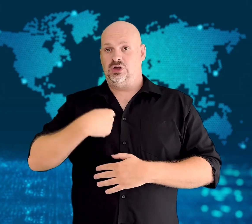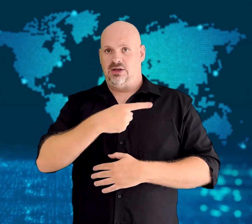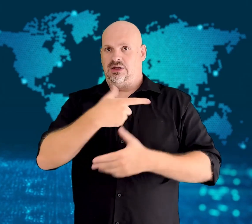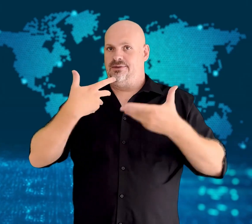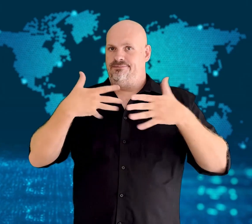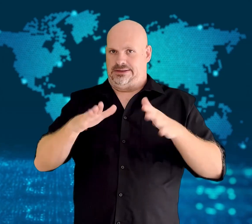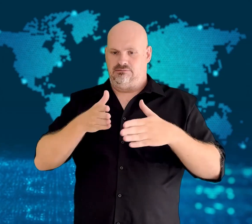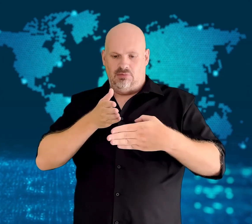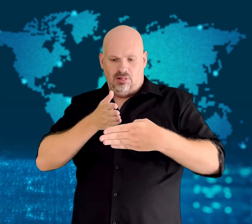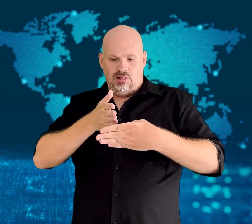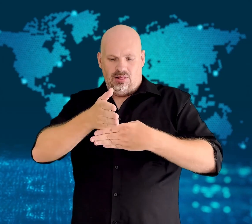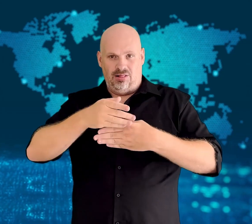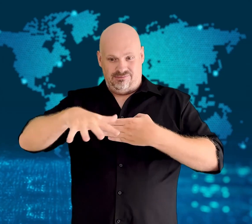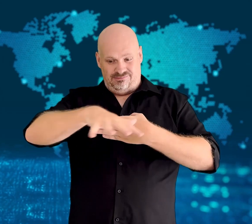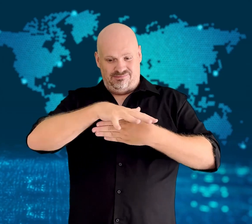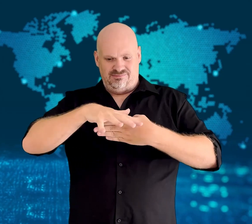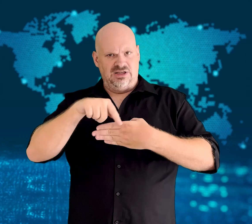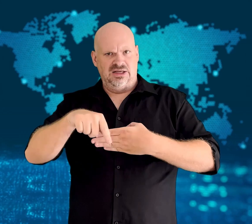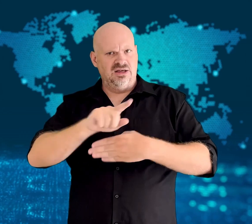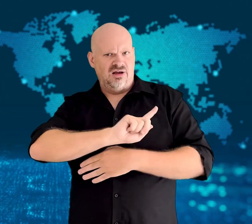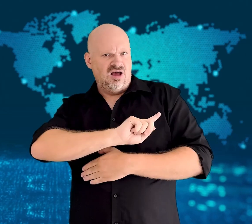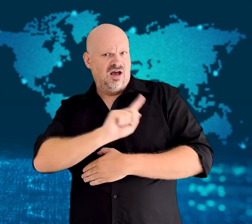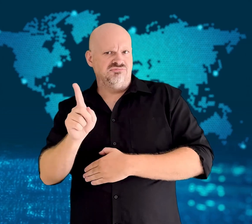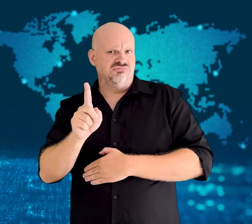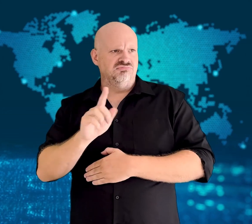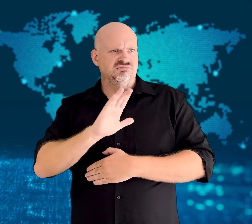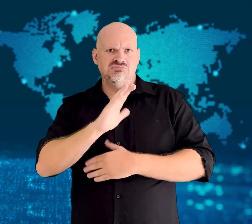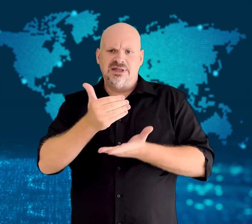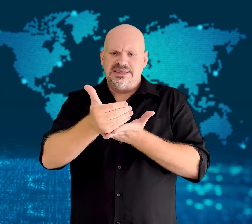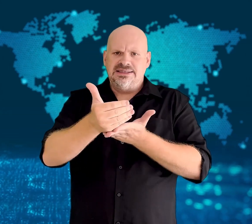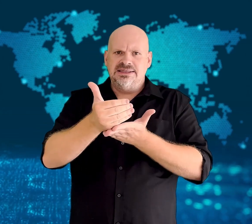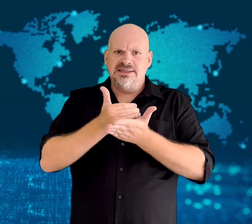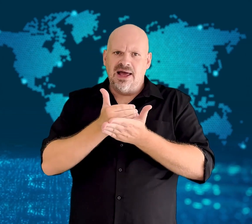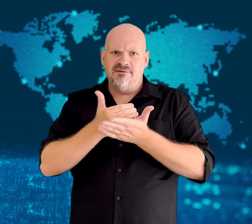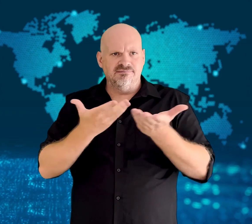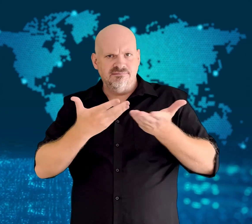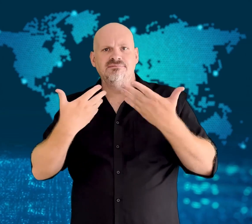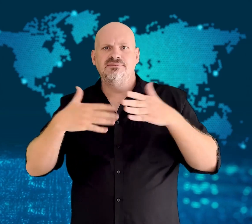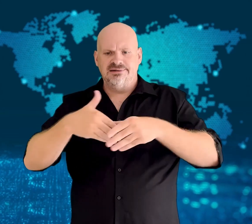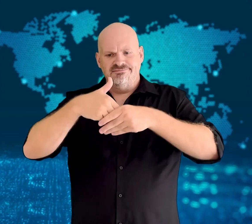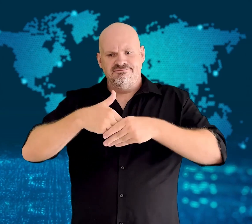had been agreed on to help maintain peace.